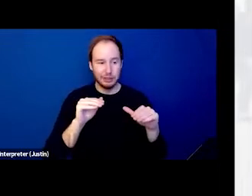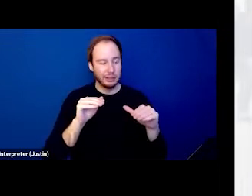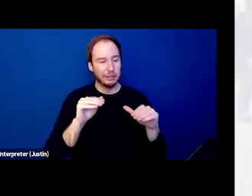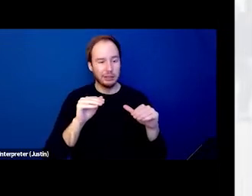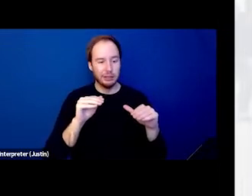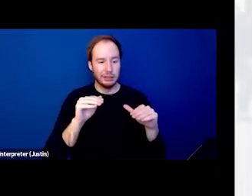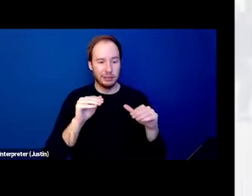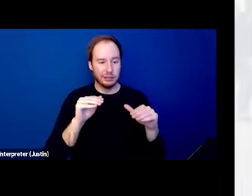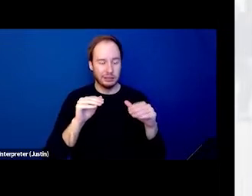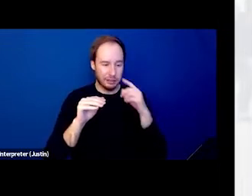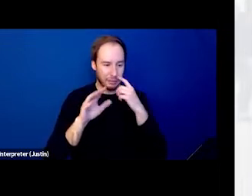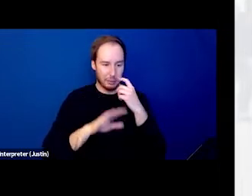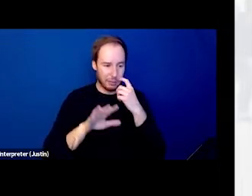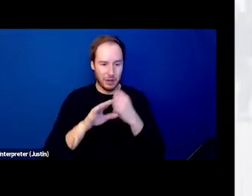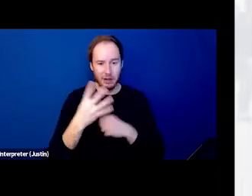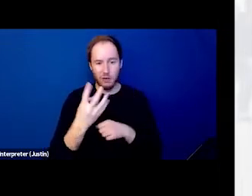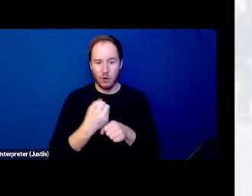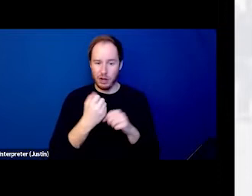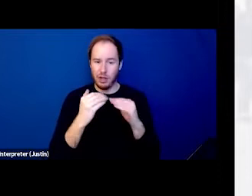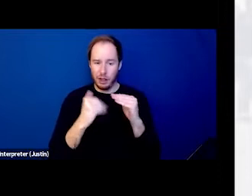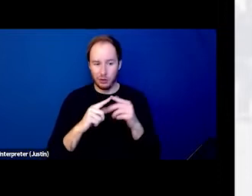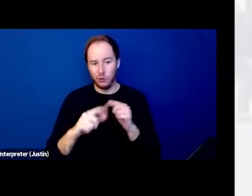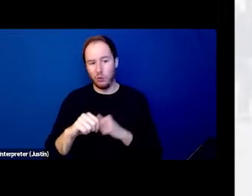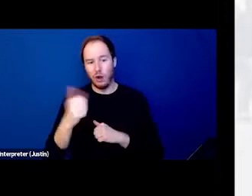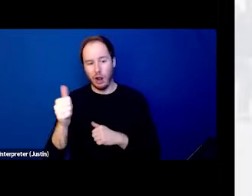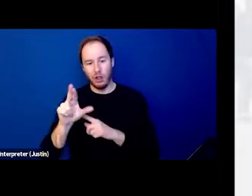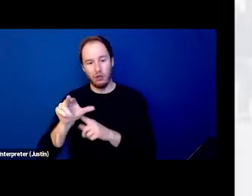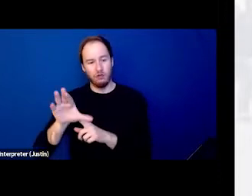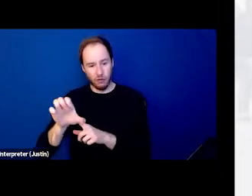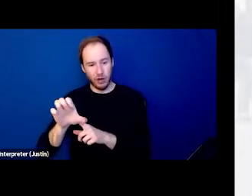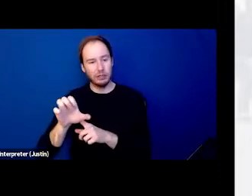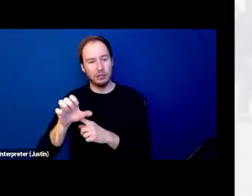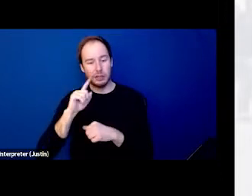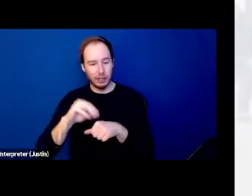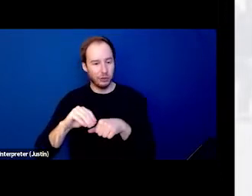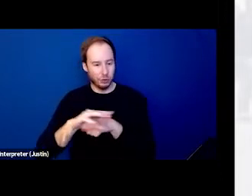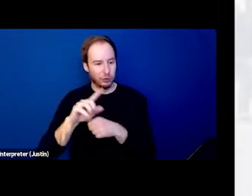is about four years less than other races. So that's attributed to chronic conditions